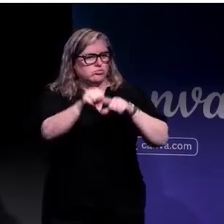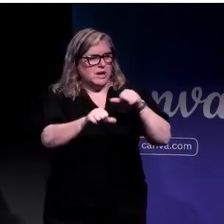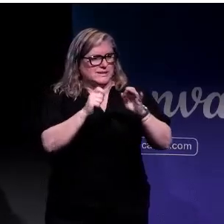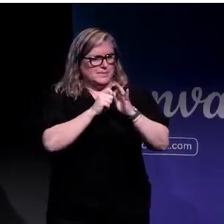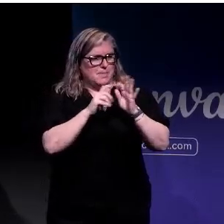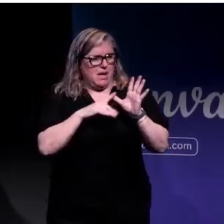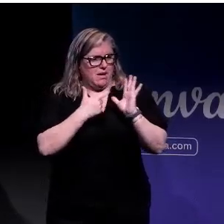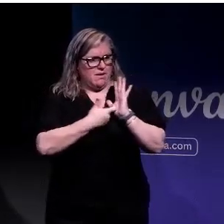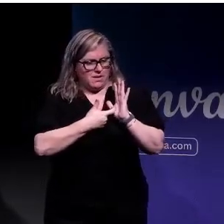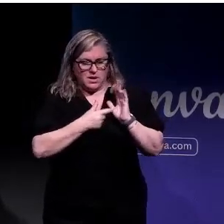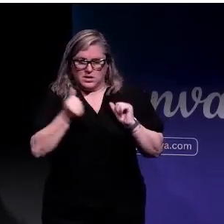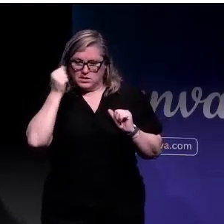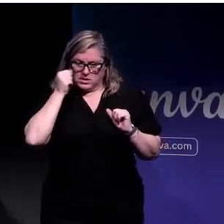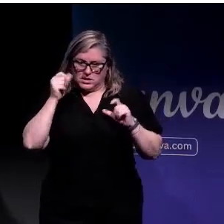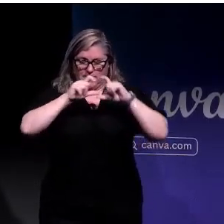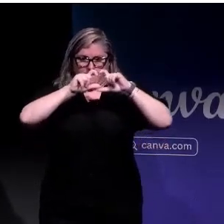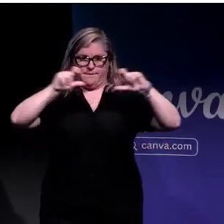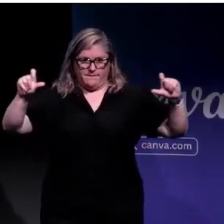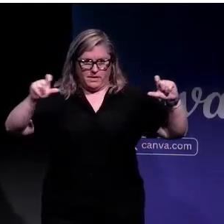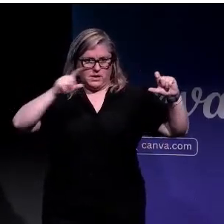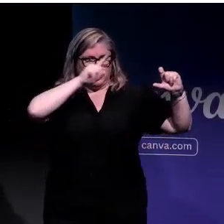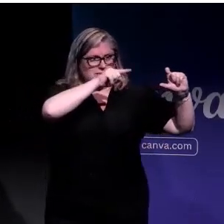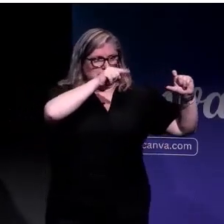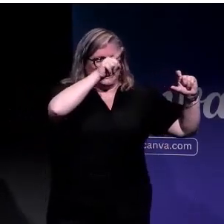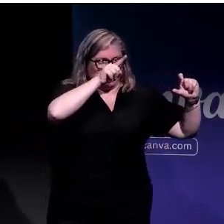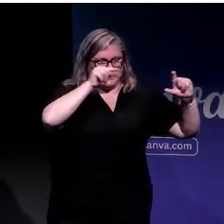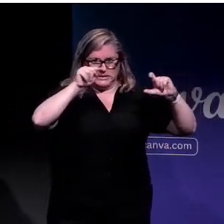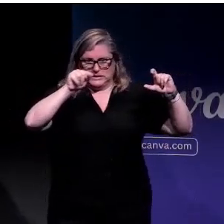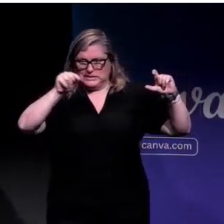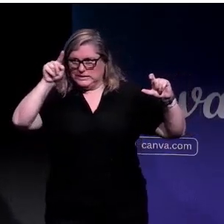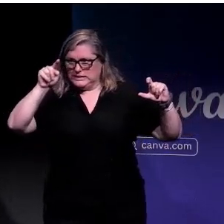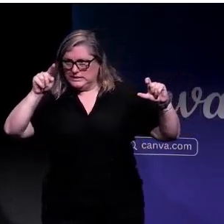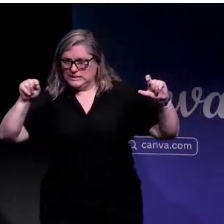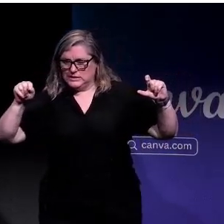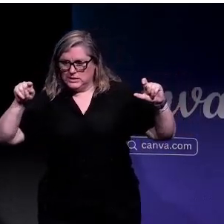We have one up on the screen there showing sort of the progress. It's actually for an e commerce site.